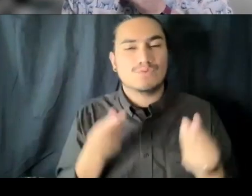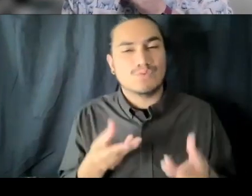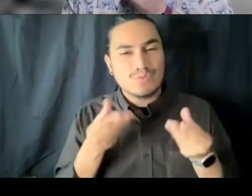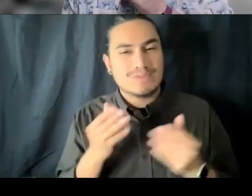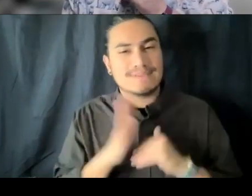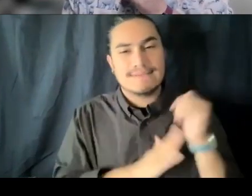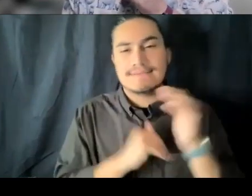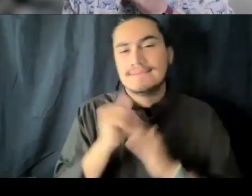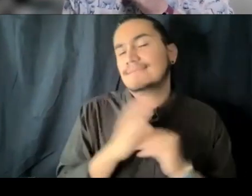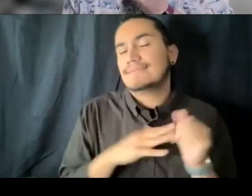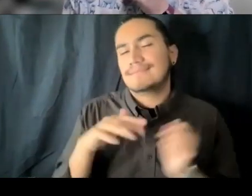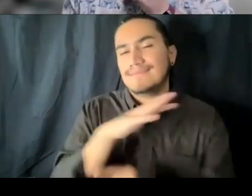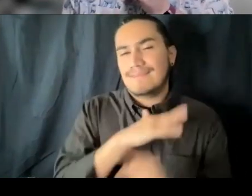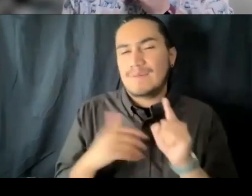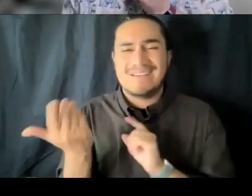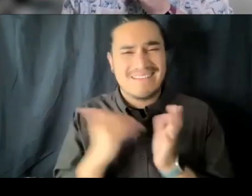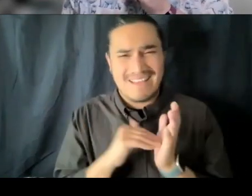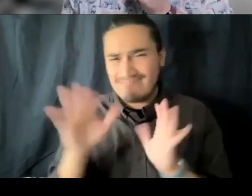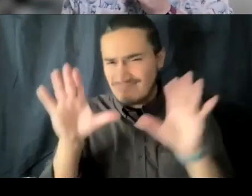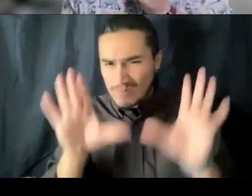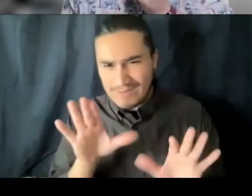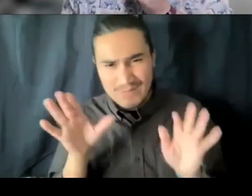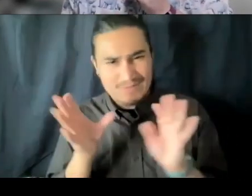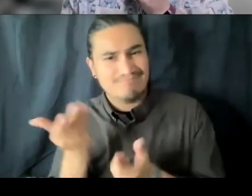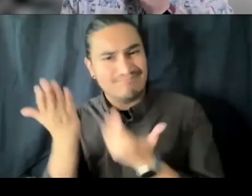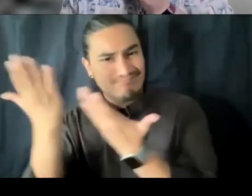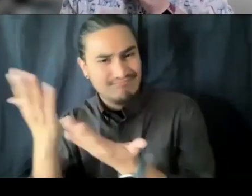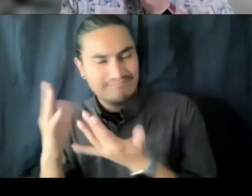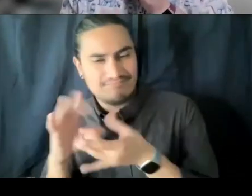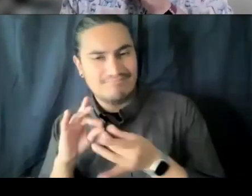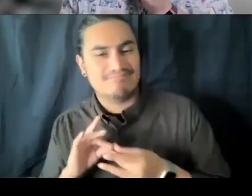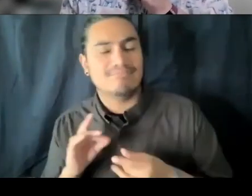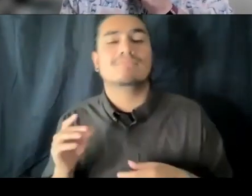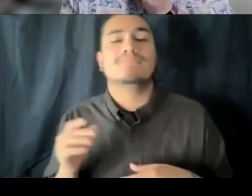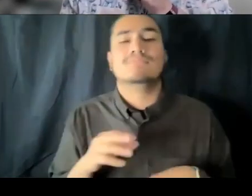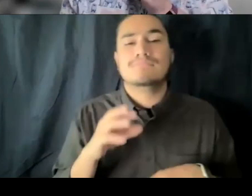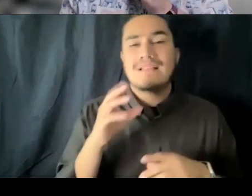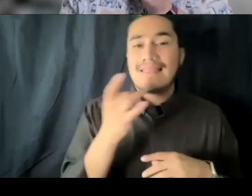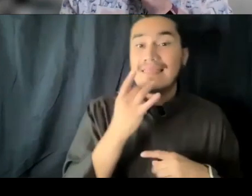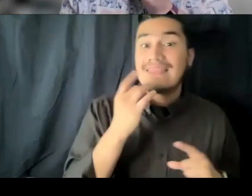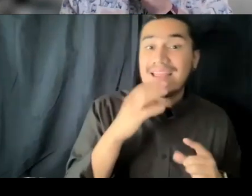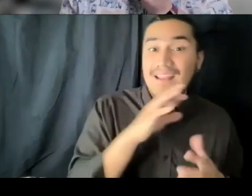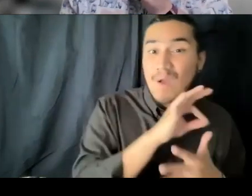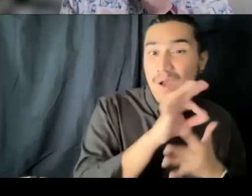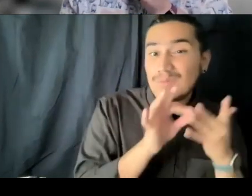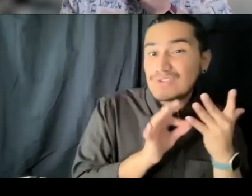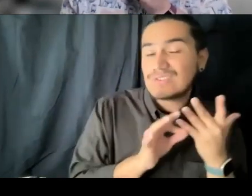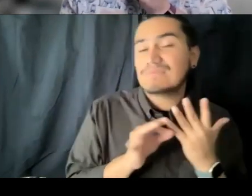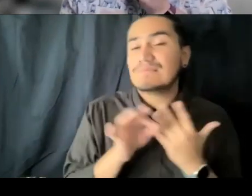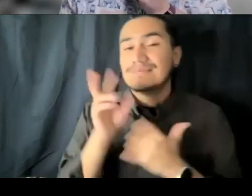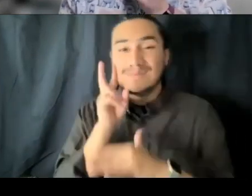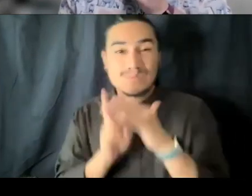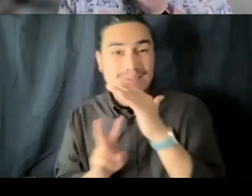lighting options, predictability, letting people know what the physical environment will be like.